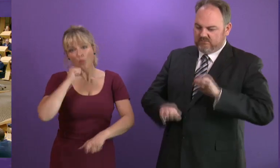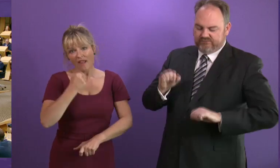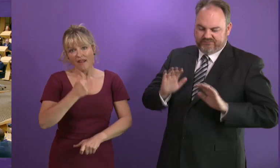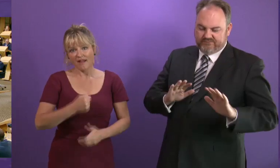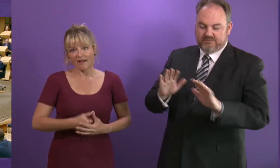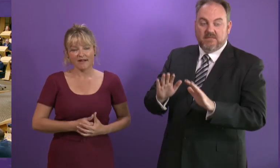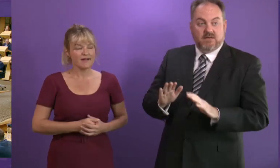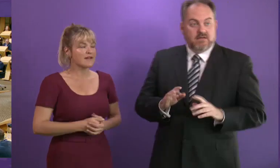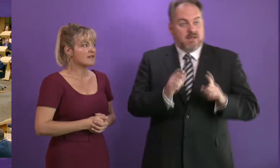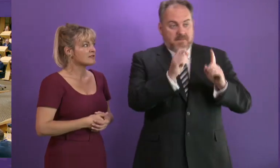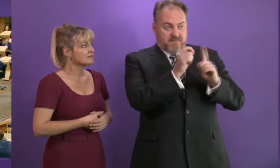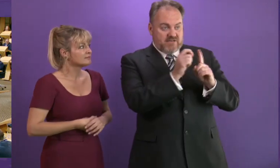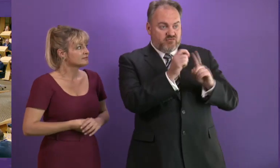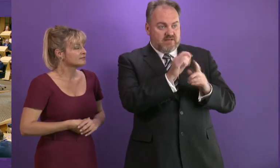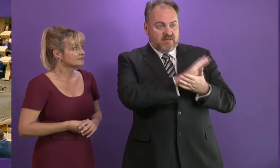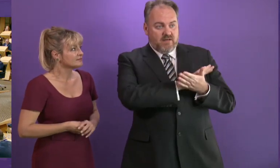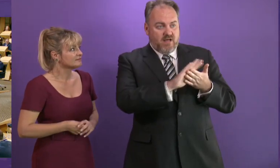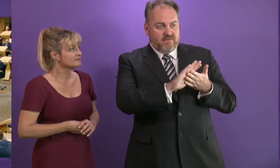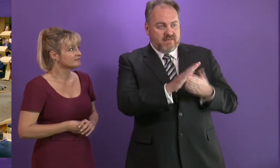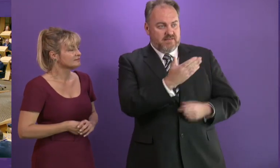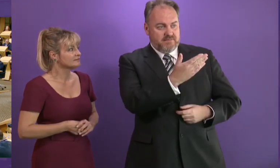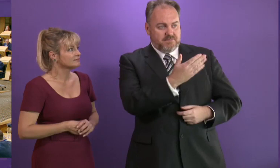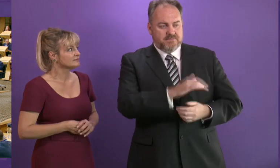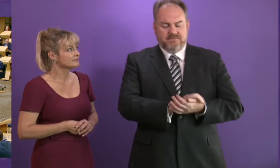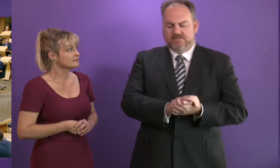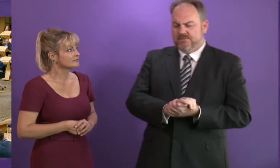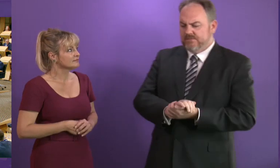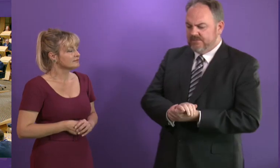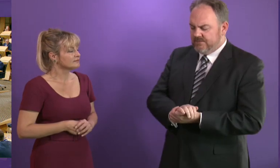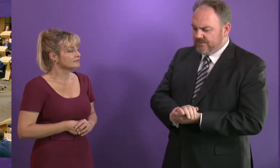Patrick Harvie: